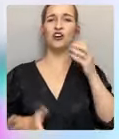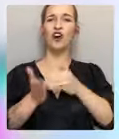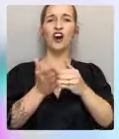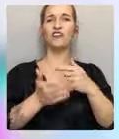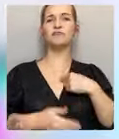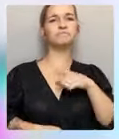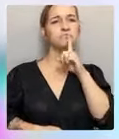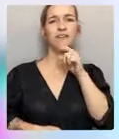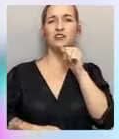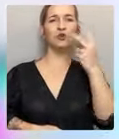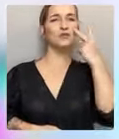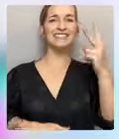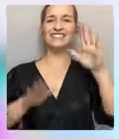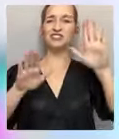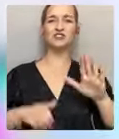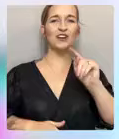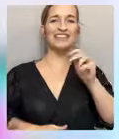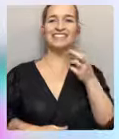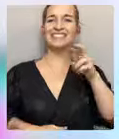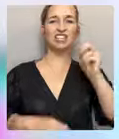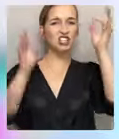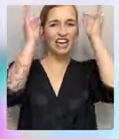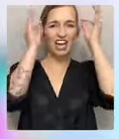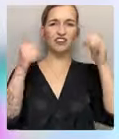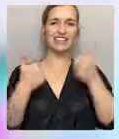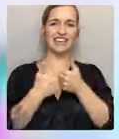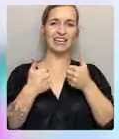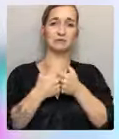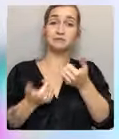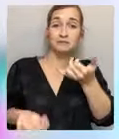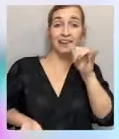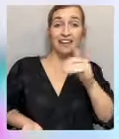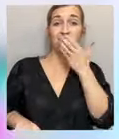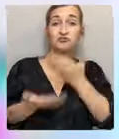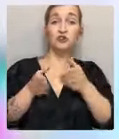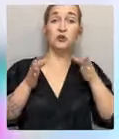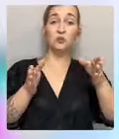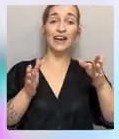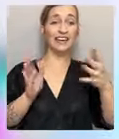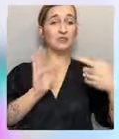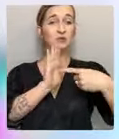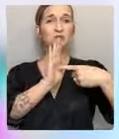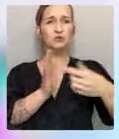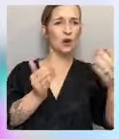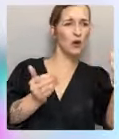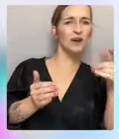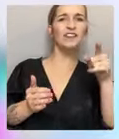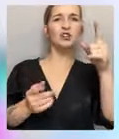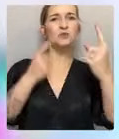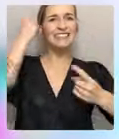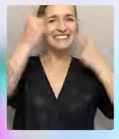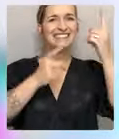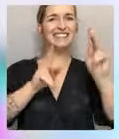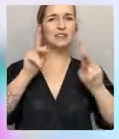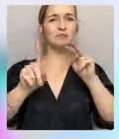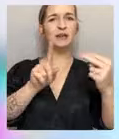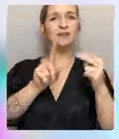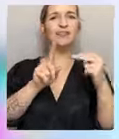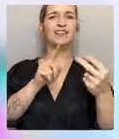and that's a really fantastic way to make sure that anyone with my hair texture was considered during a design of your application.